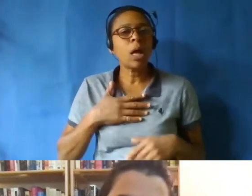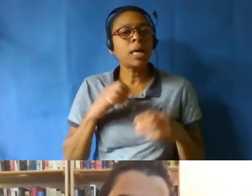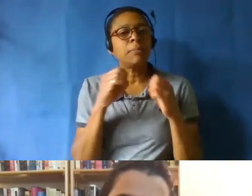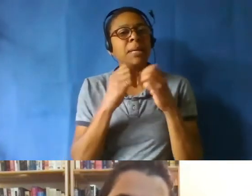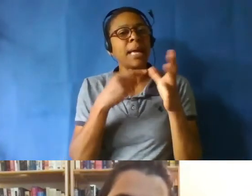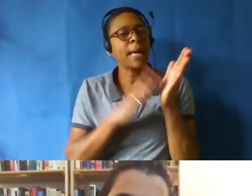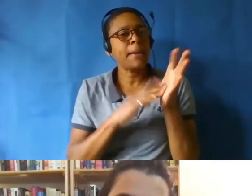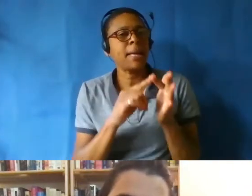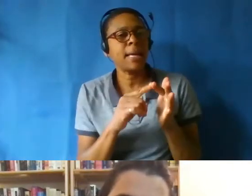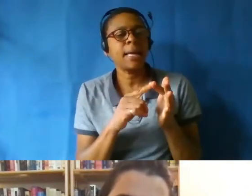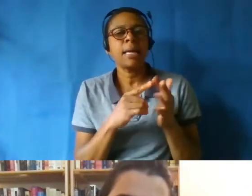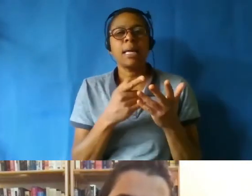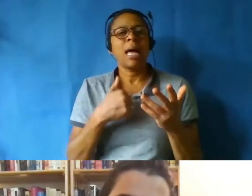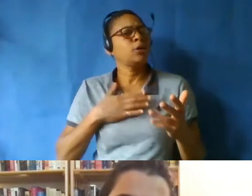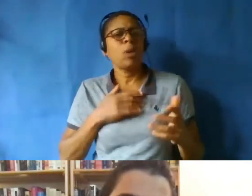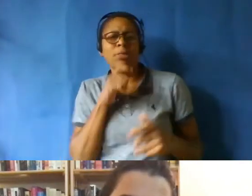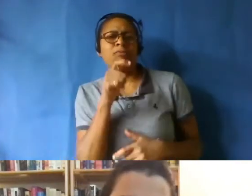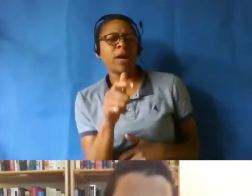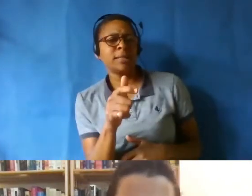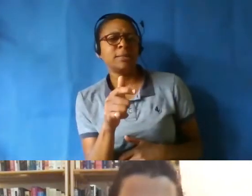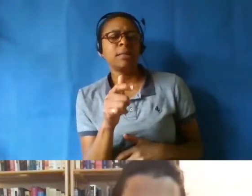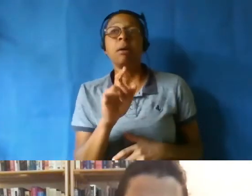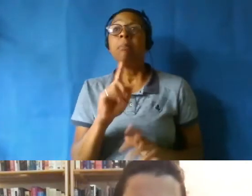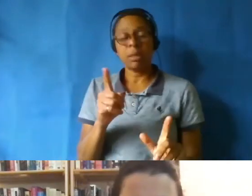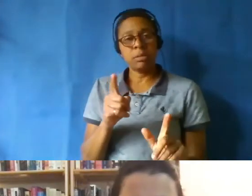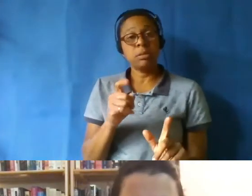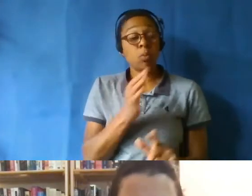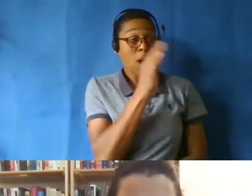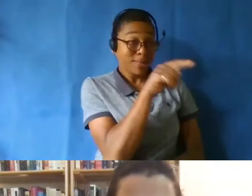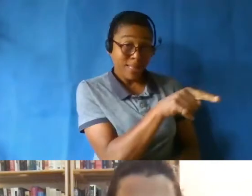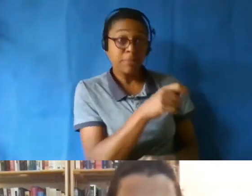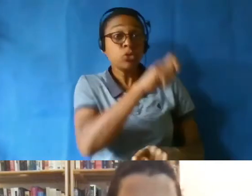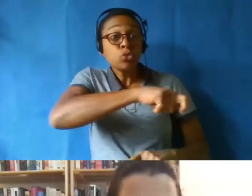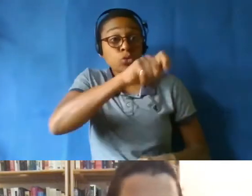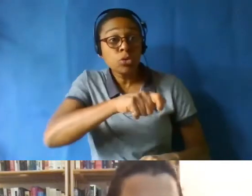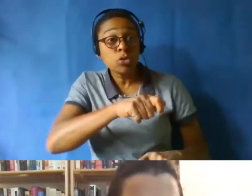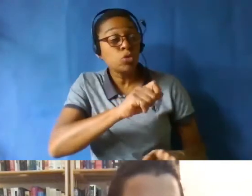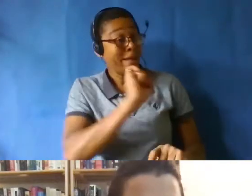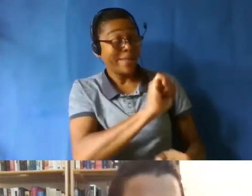color to write about their experiences and that's how the anthology came about